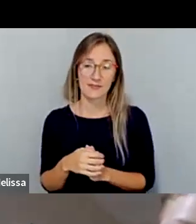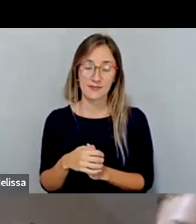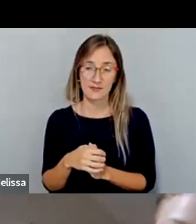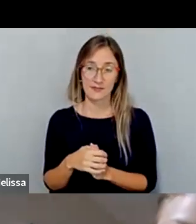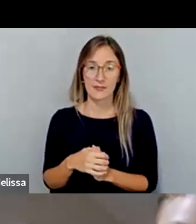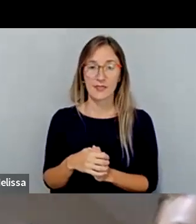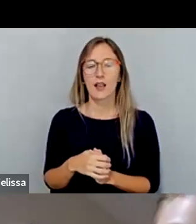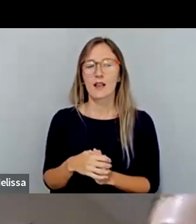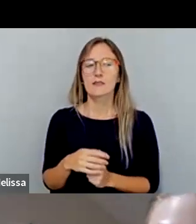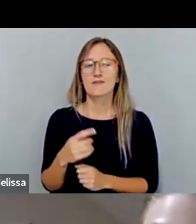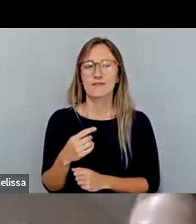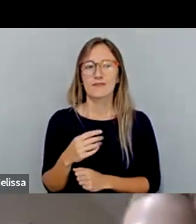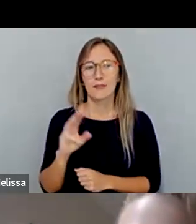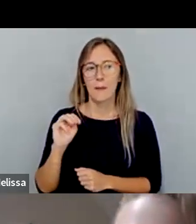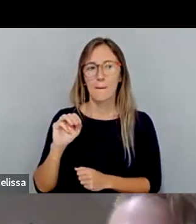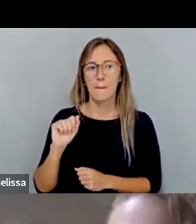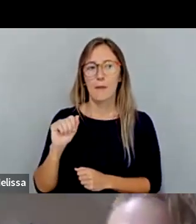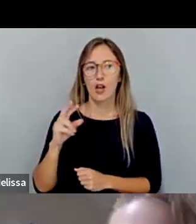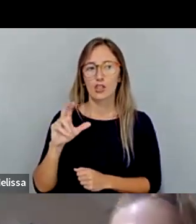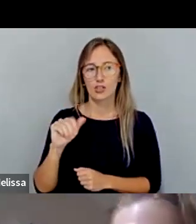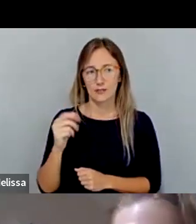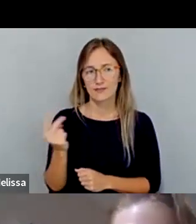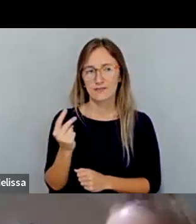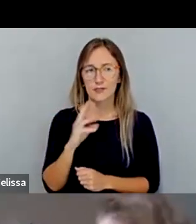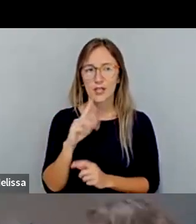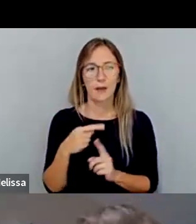recommend you all stopping in if that is something you're interested in.